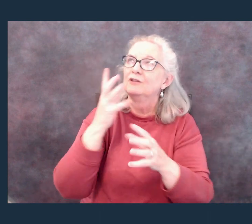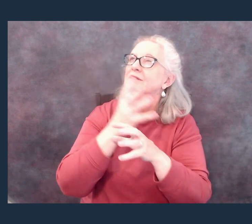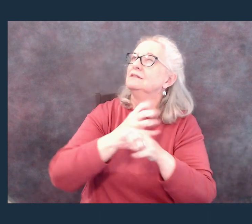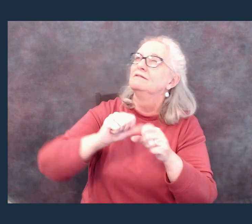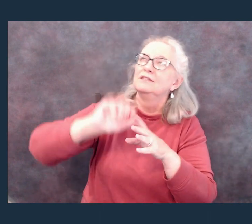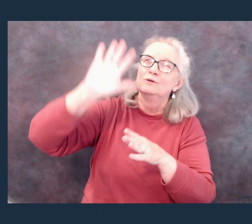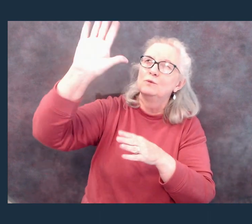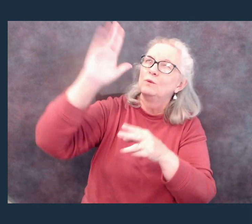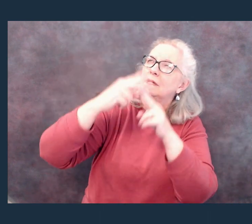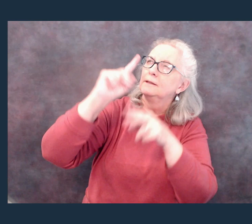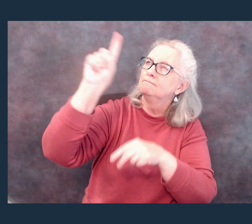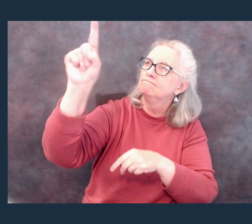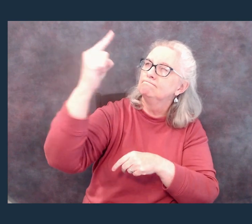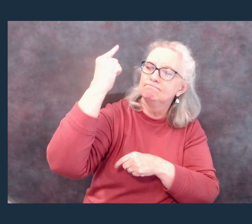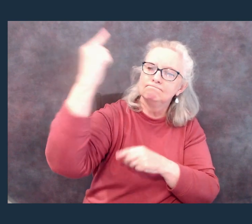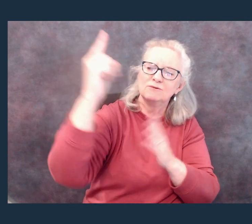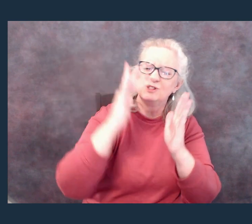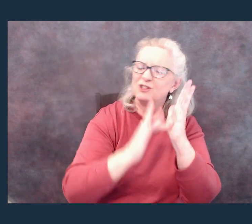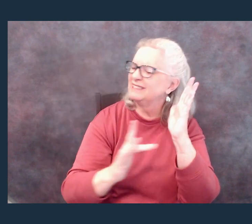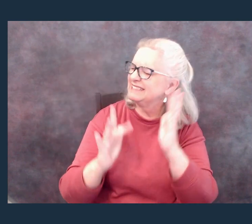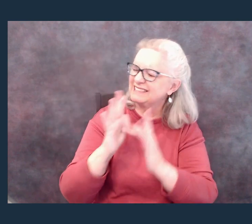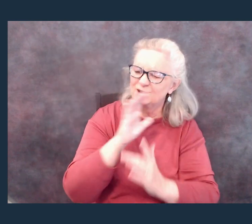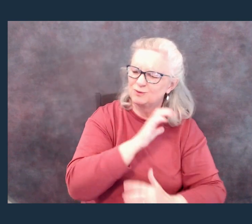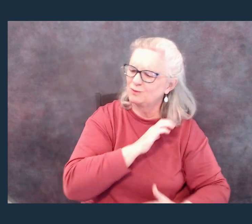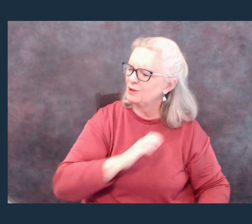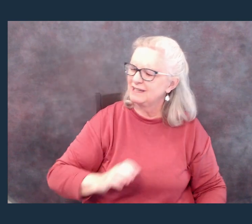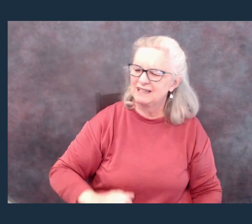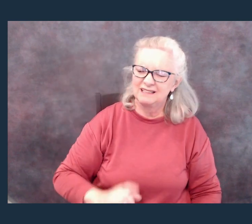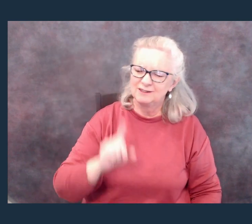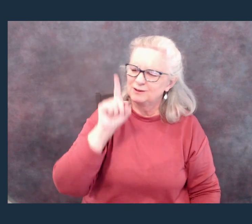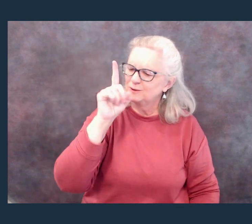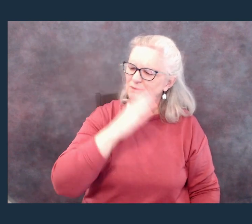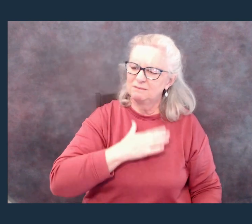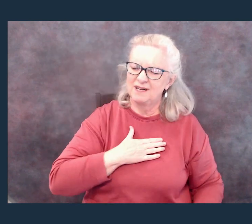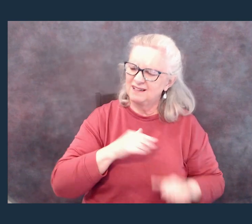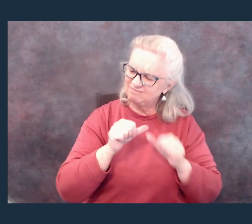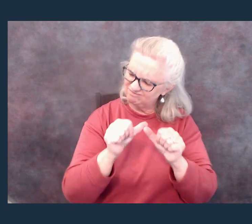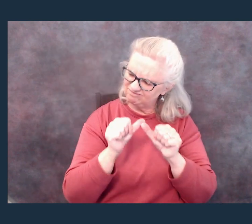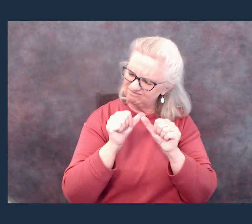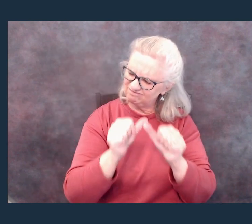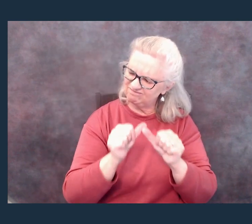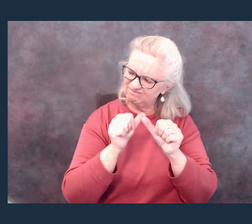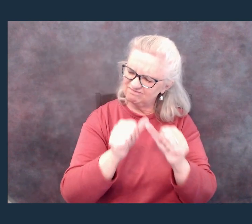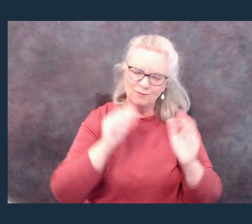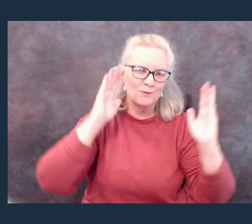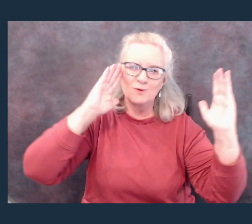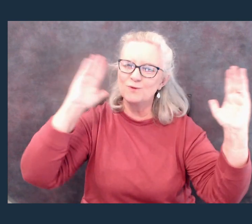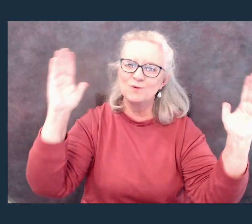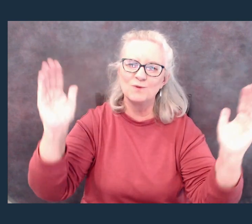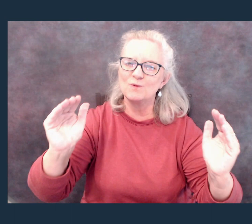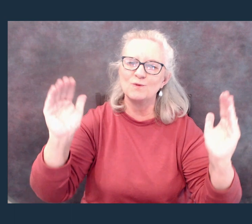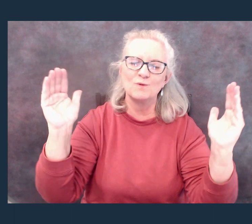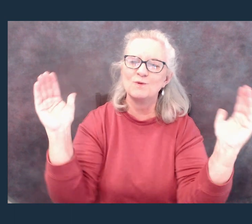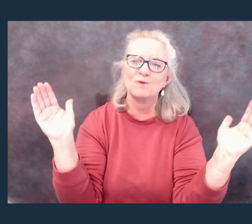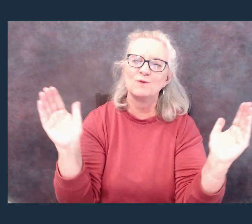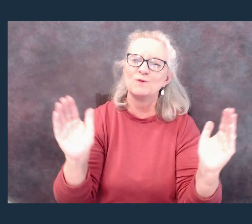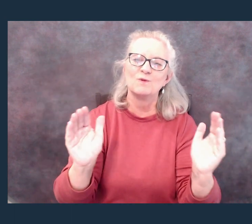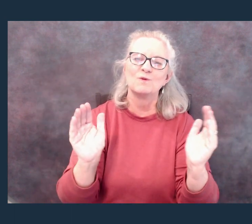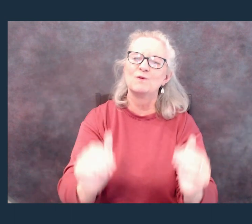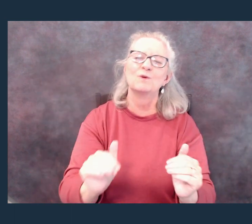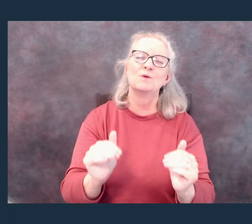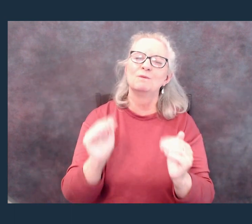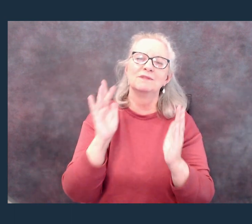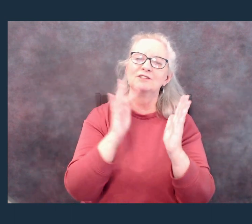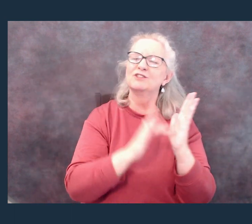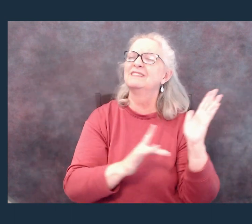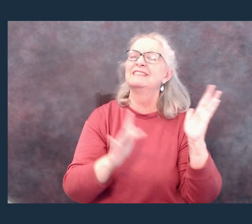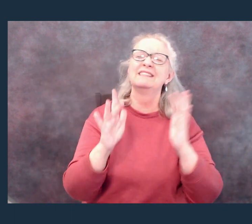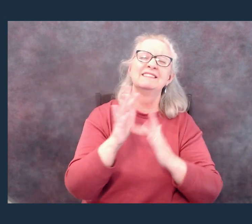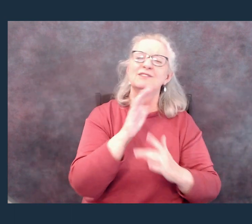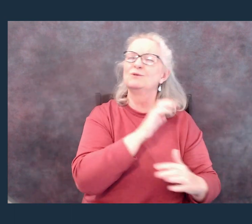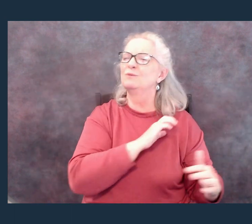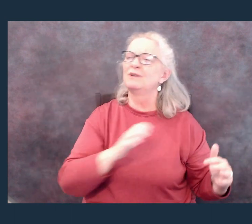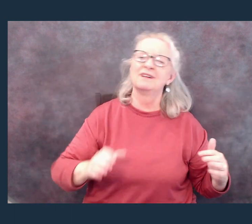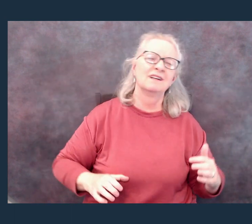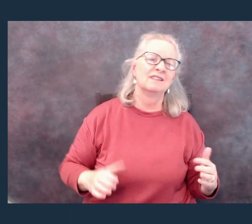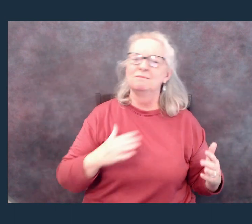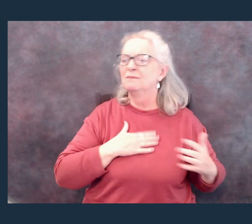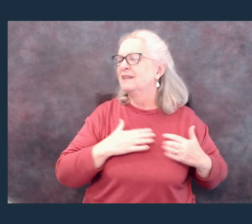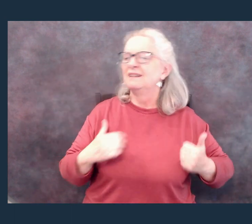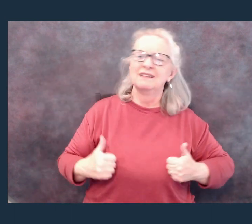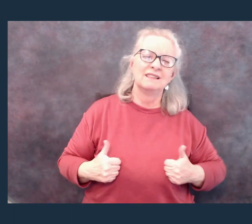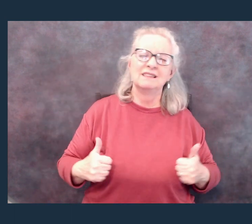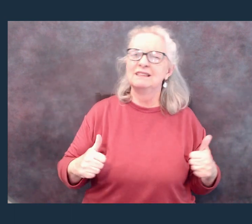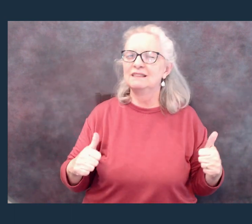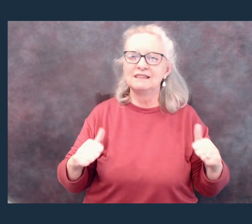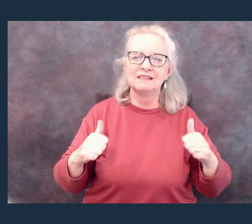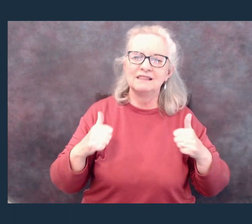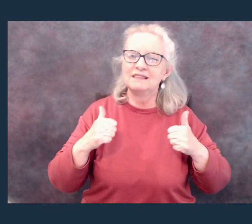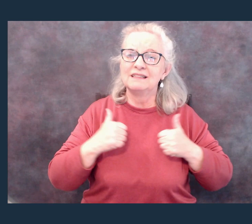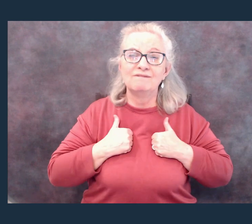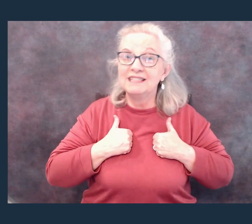Jesus Christ, my living hope Jesus Christ, my living hope